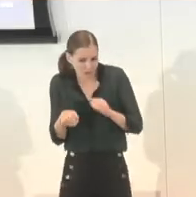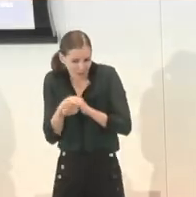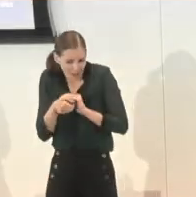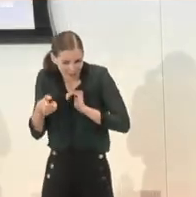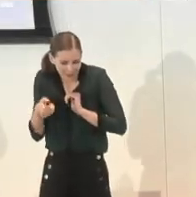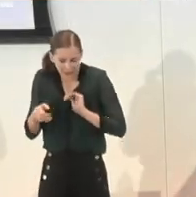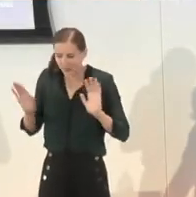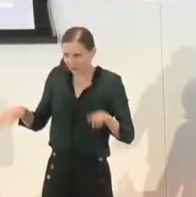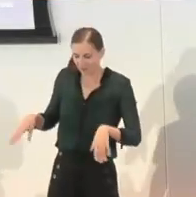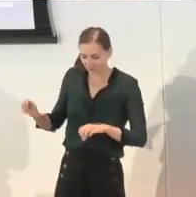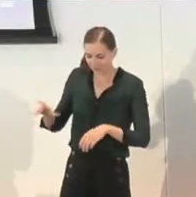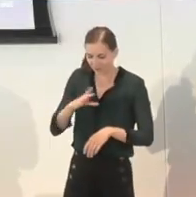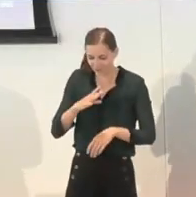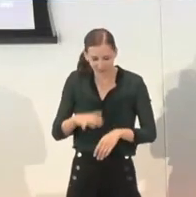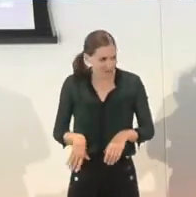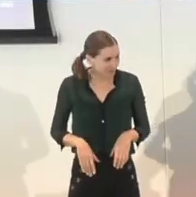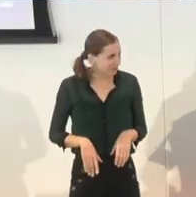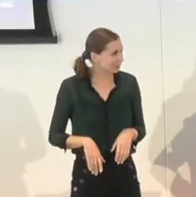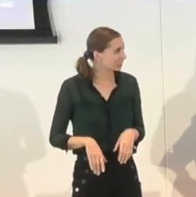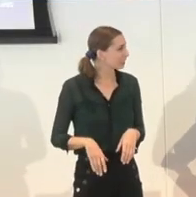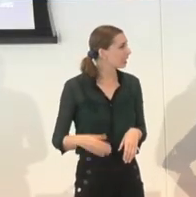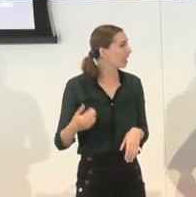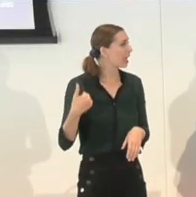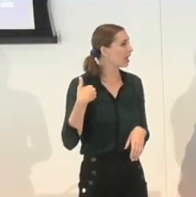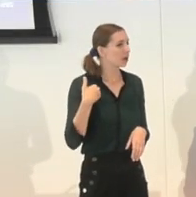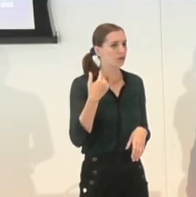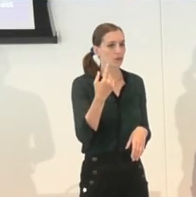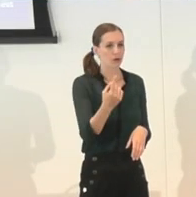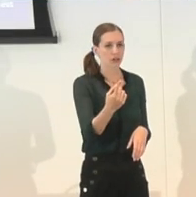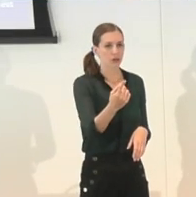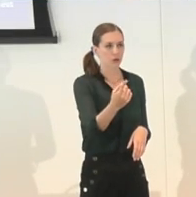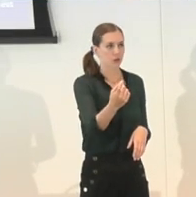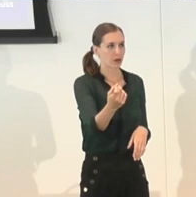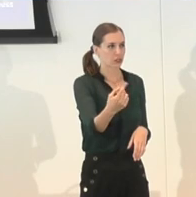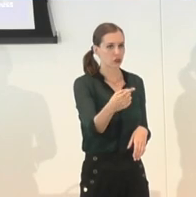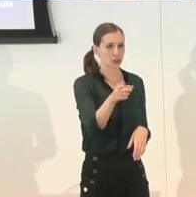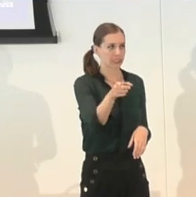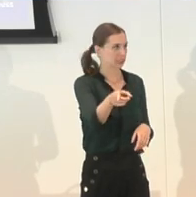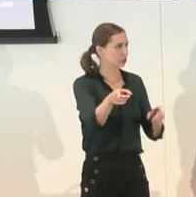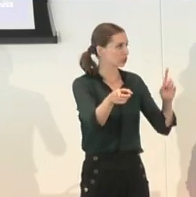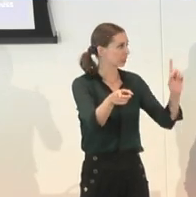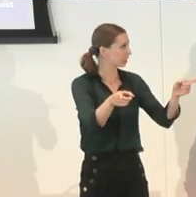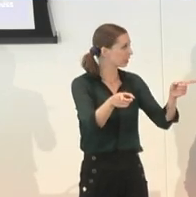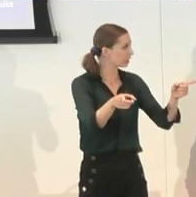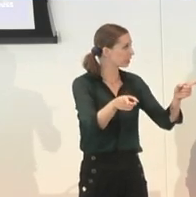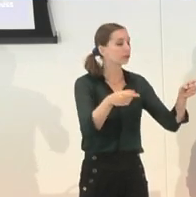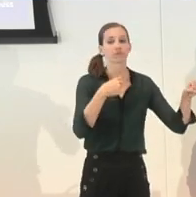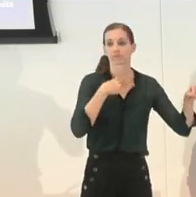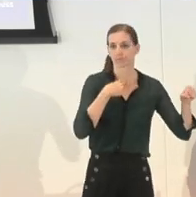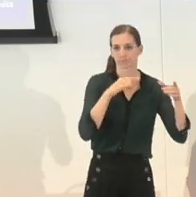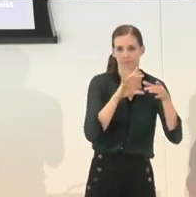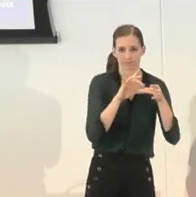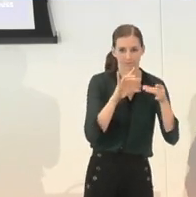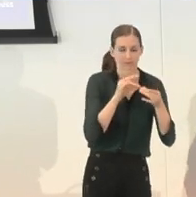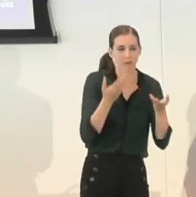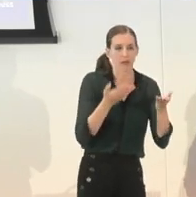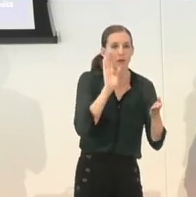go through this? Greg: Could we have the slides we are seeing on the floor up? Christine: I did not know they were not seeing it up there? Greg: Go ahead. Jonathan: Jonathan: Do you have a clicker? Christine: I wasn't trying -- Greg: I wasn't trying to hide it. We have one question over here and one over here. Christine: This might answer some of the questions